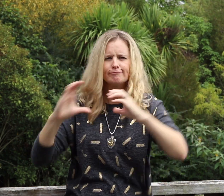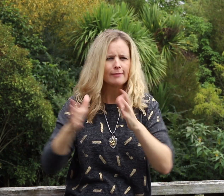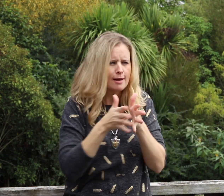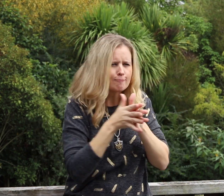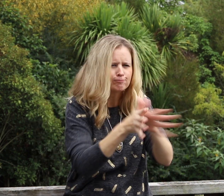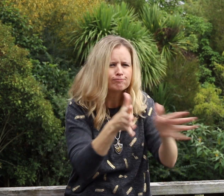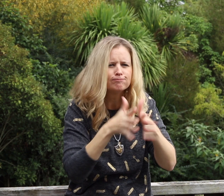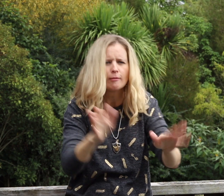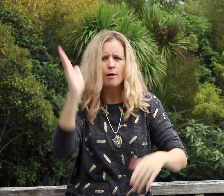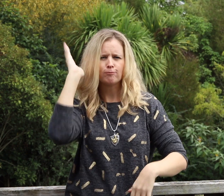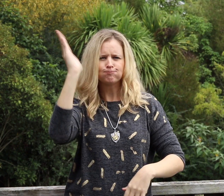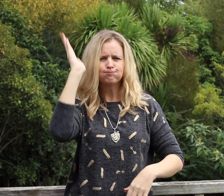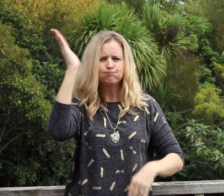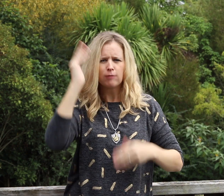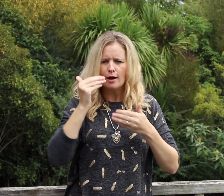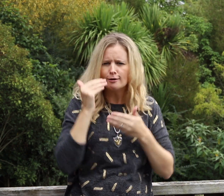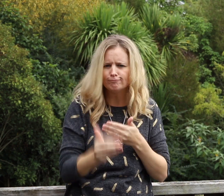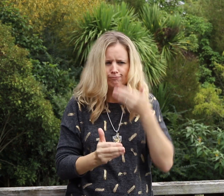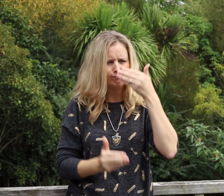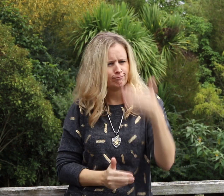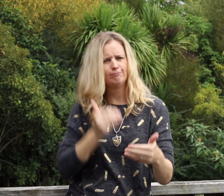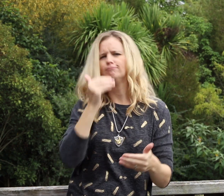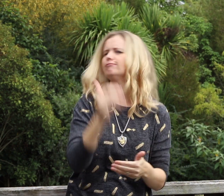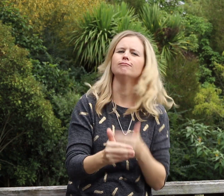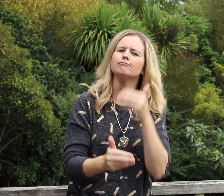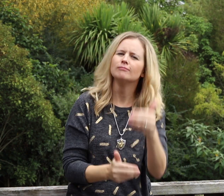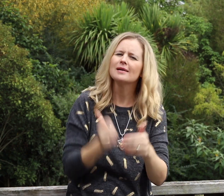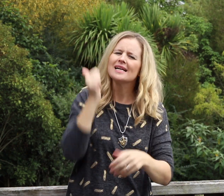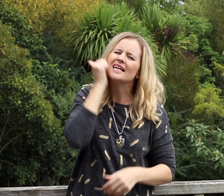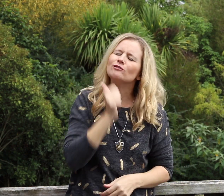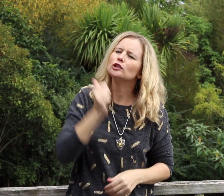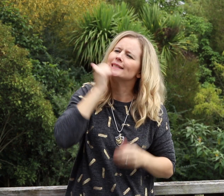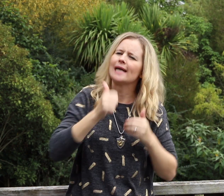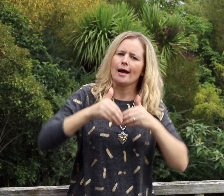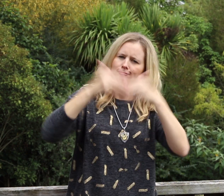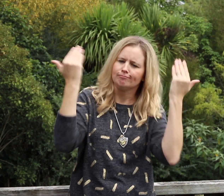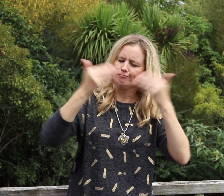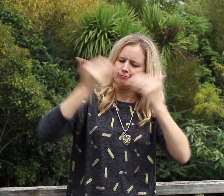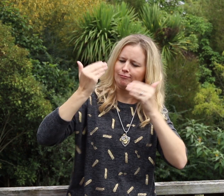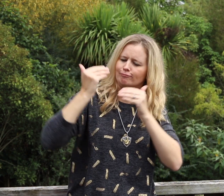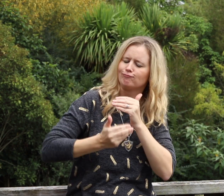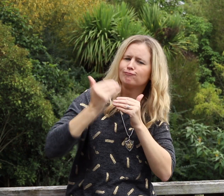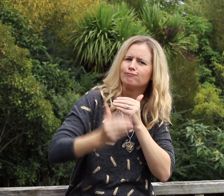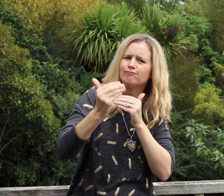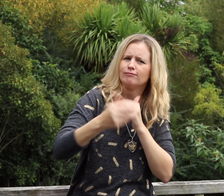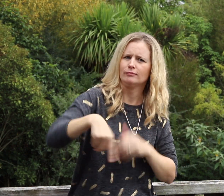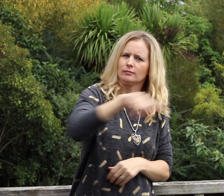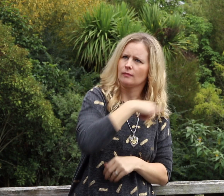communicated and explained to us the necessary steps everyday.